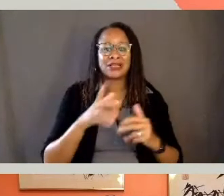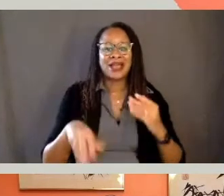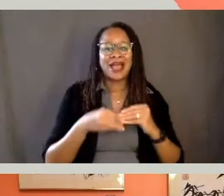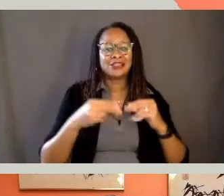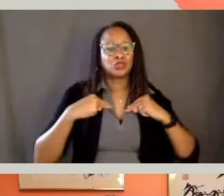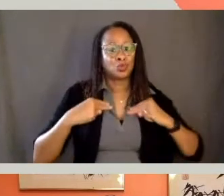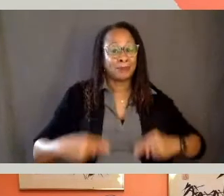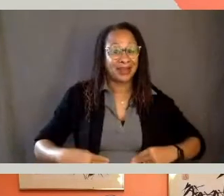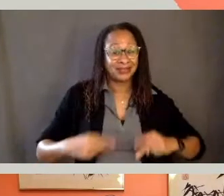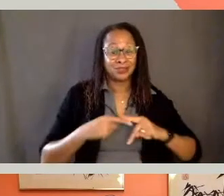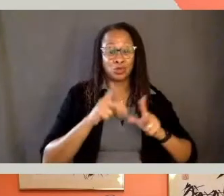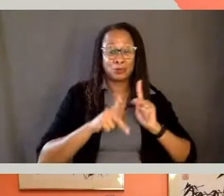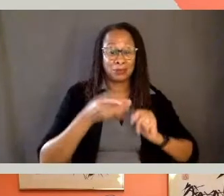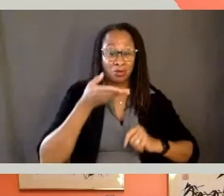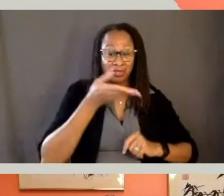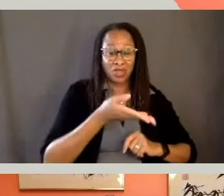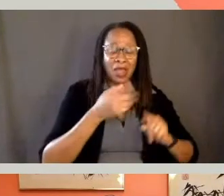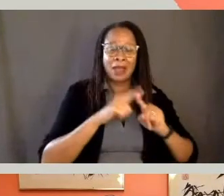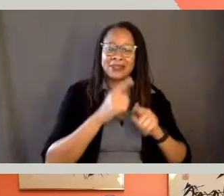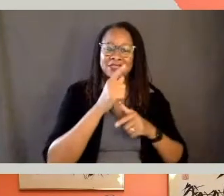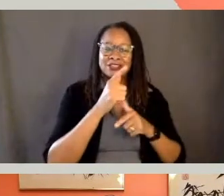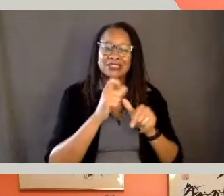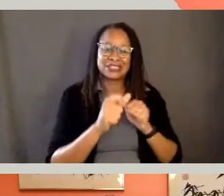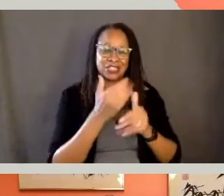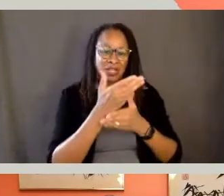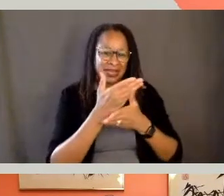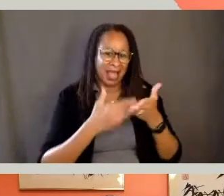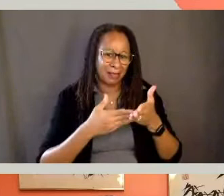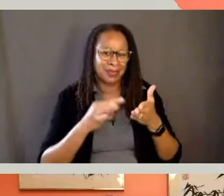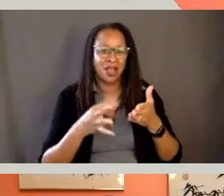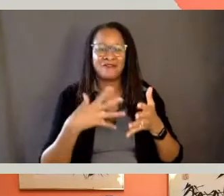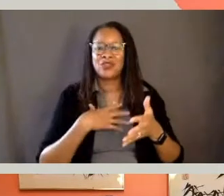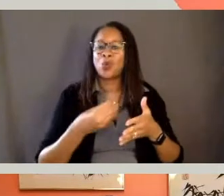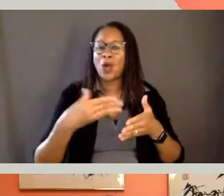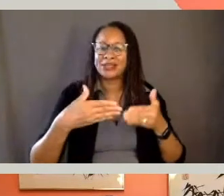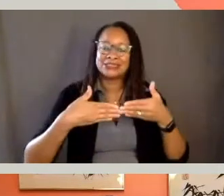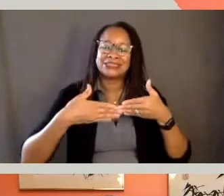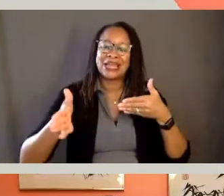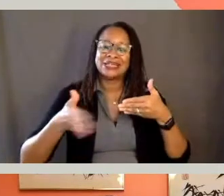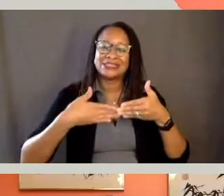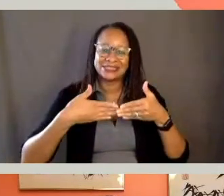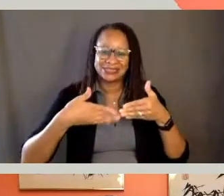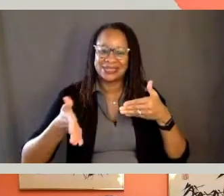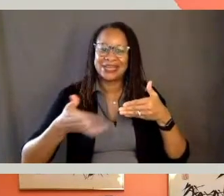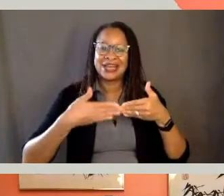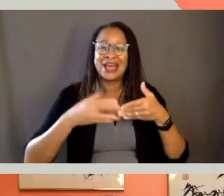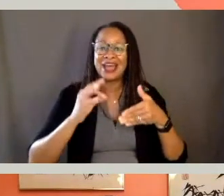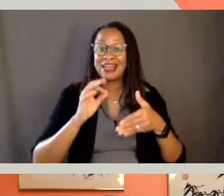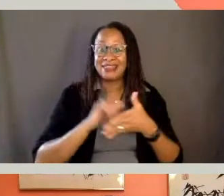For me, there's still an element of the White gains and that voice over speaking, you know,